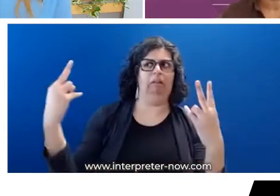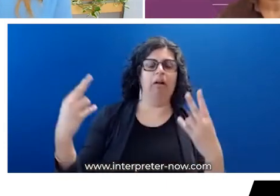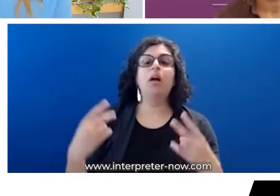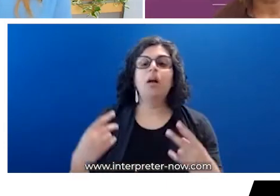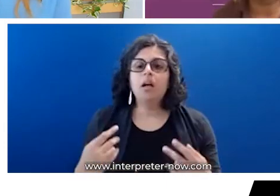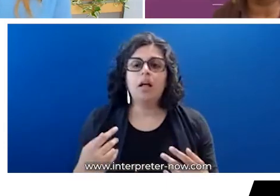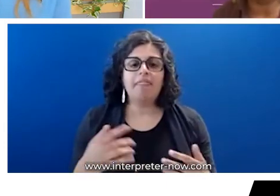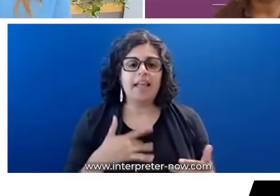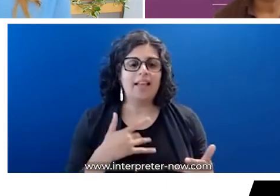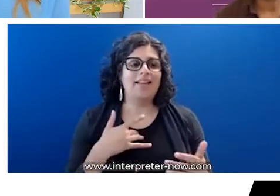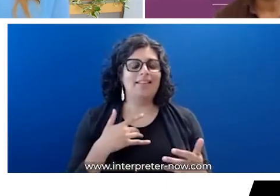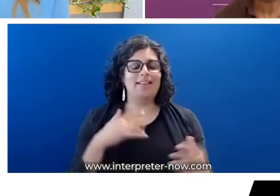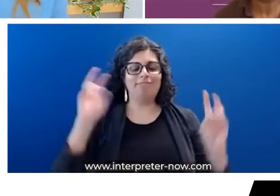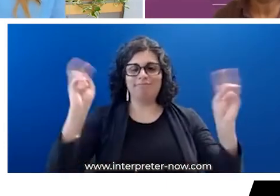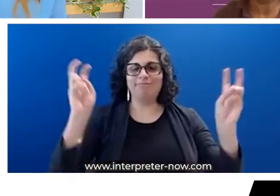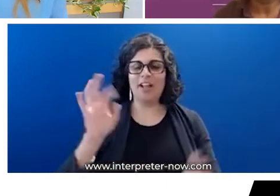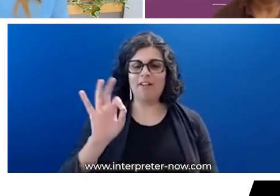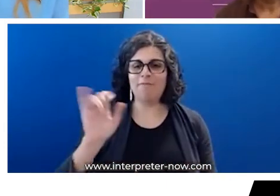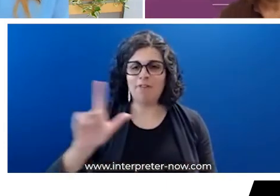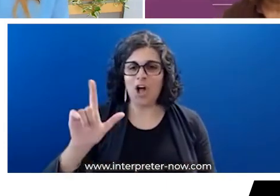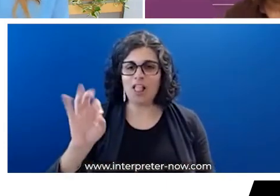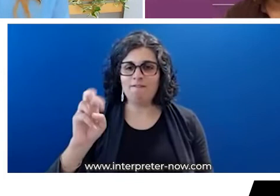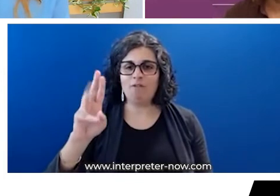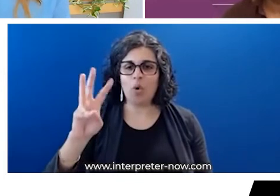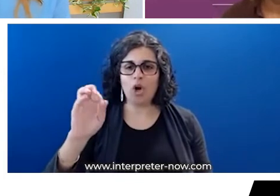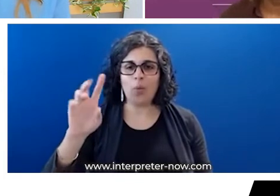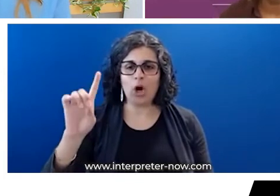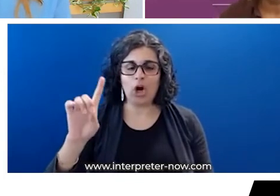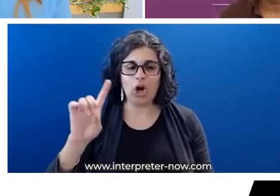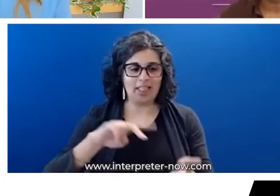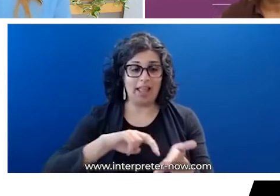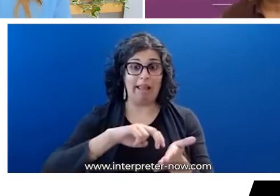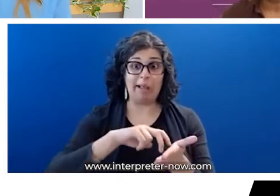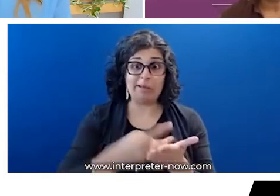They're able to fall forward, if you will, knowing that they're supported by taking risk